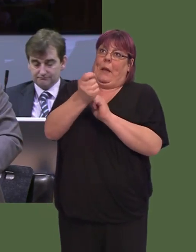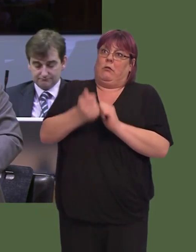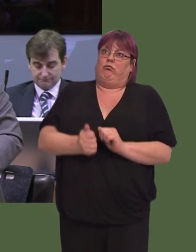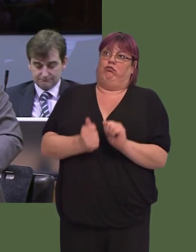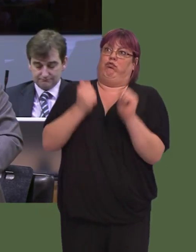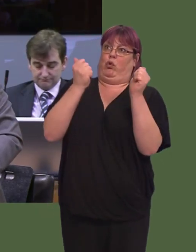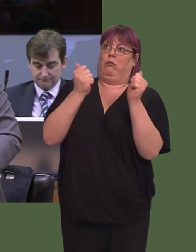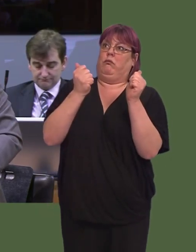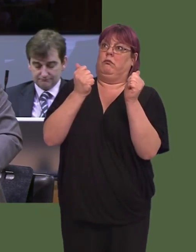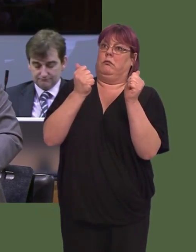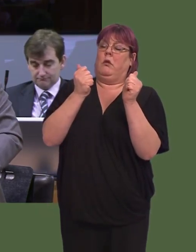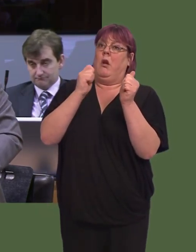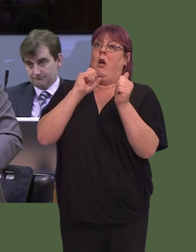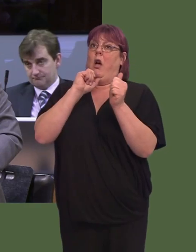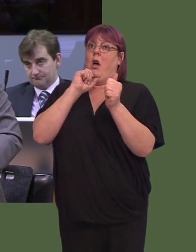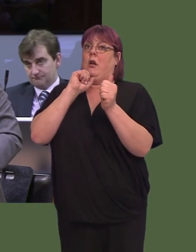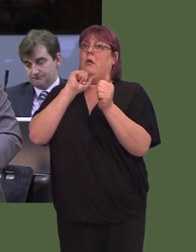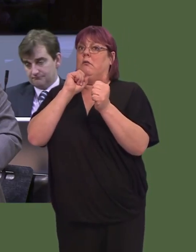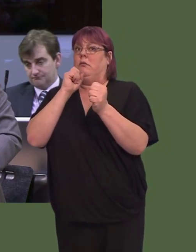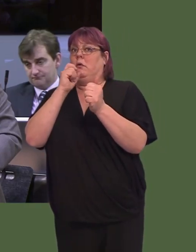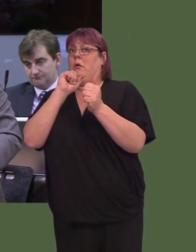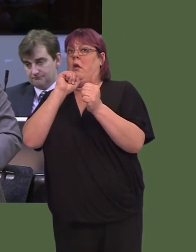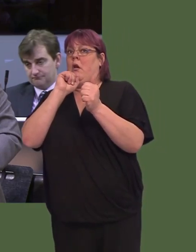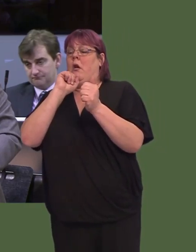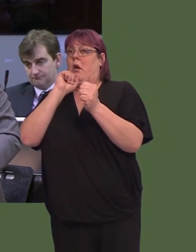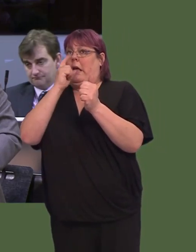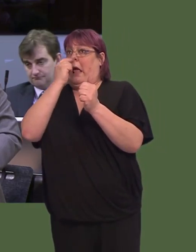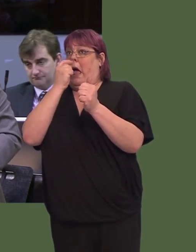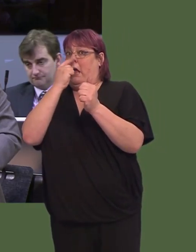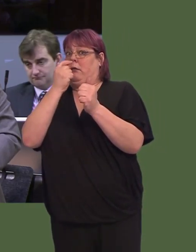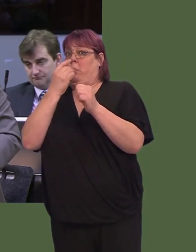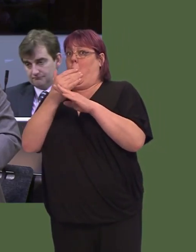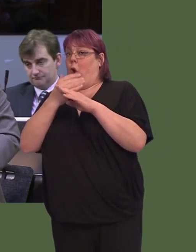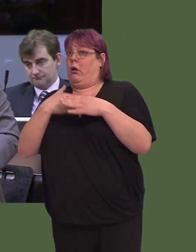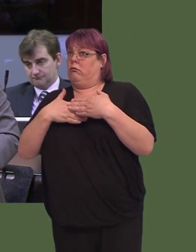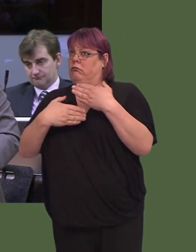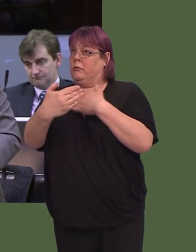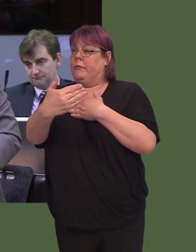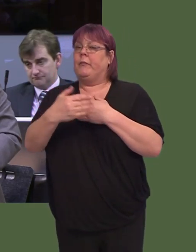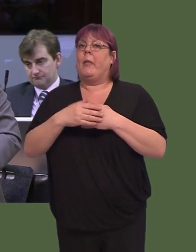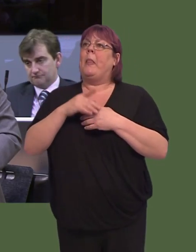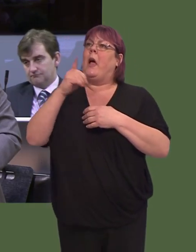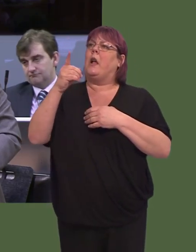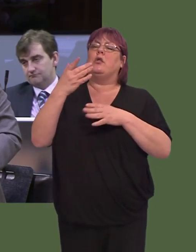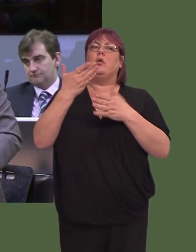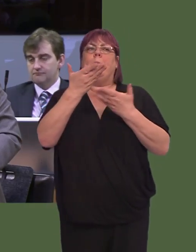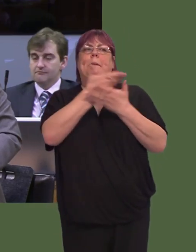And, secondly, what clarity can she give around the engagement with Abellio to try and resolve